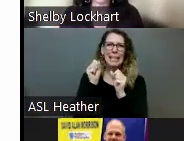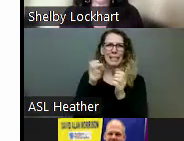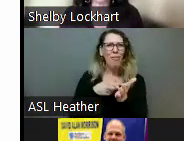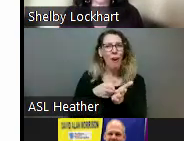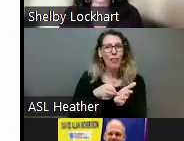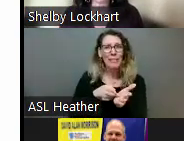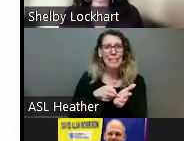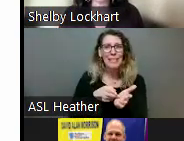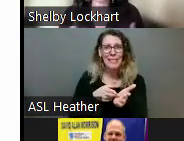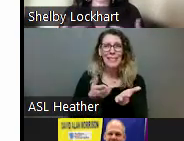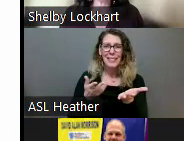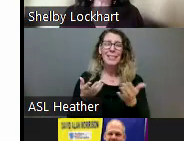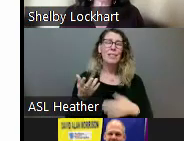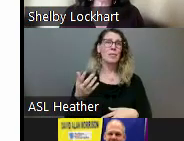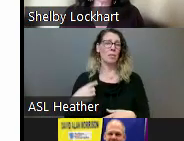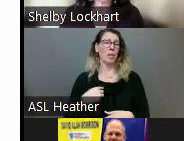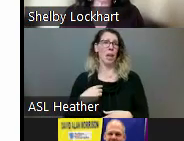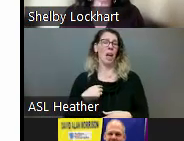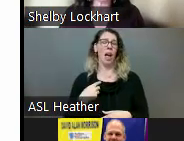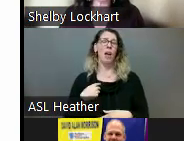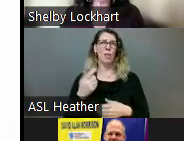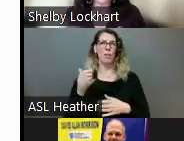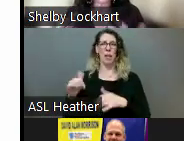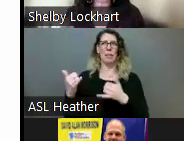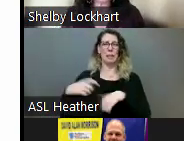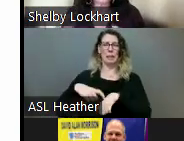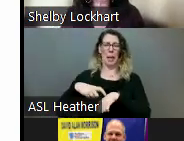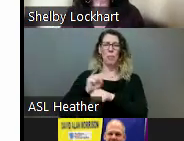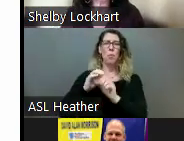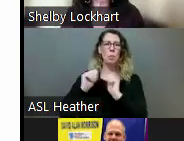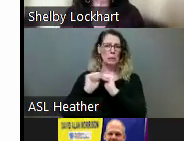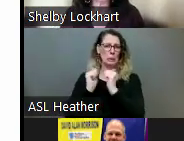you know. And I was currently working with a team that had made some assumptions that